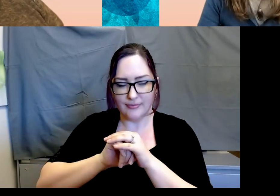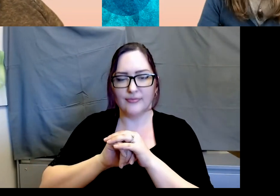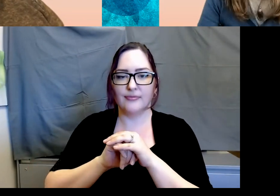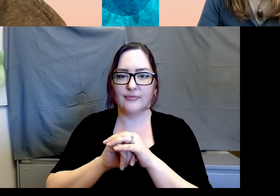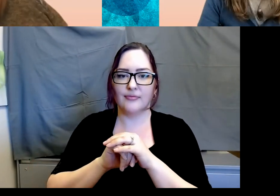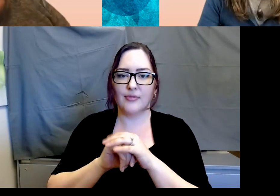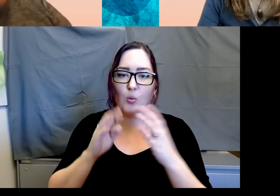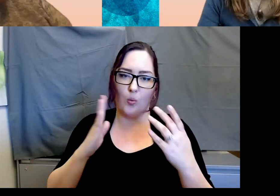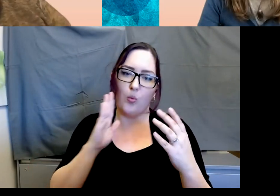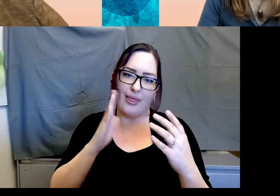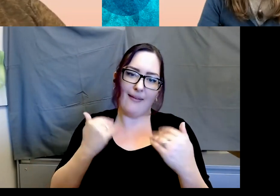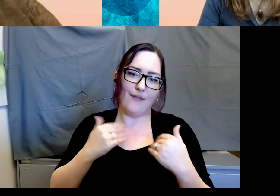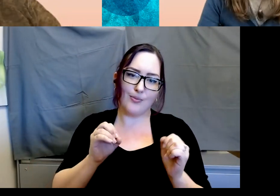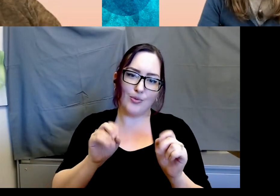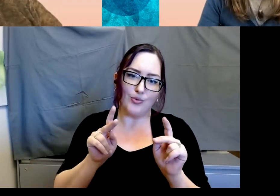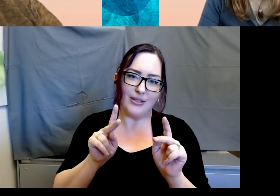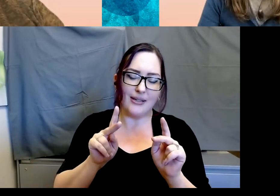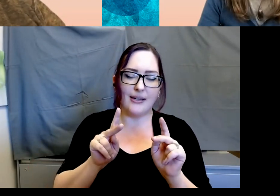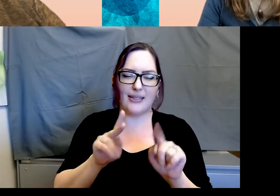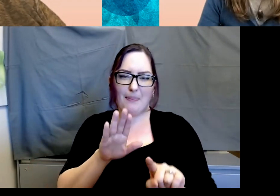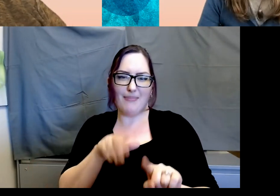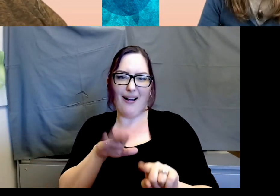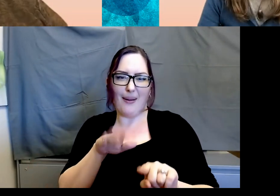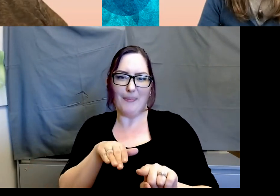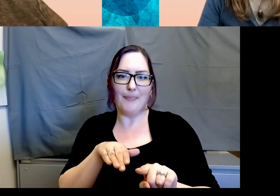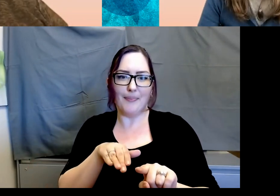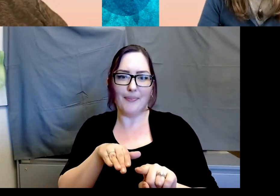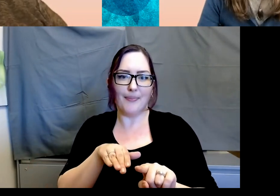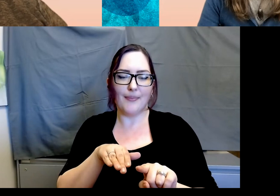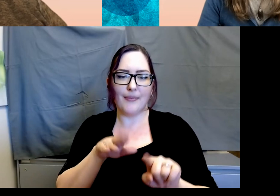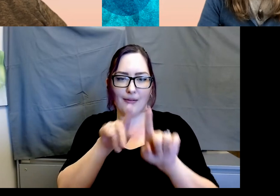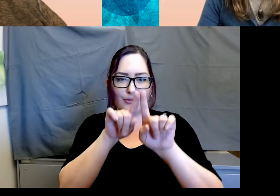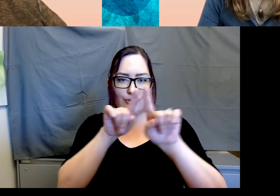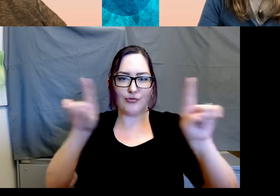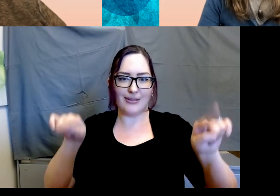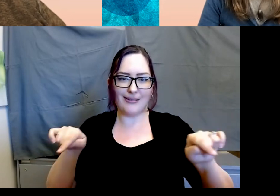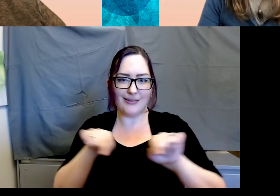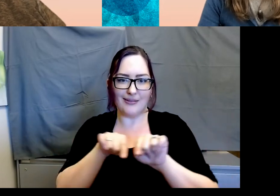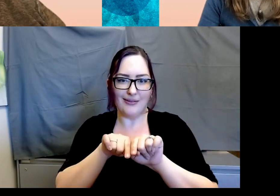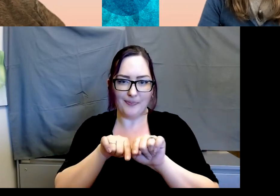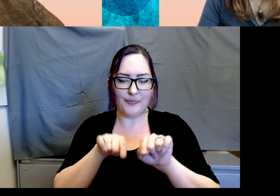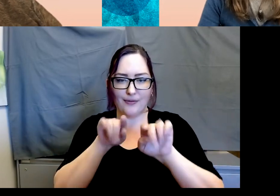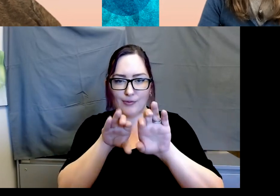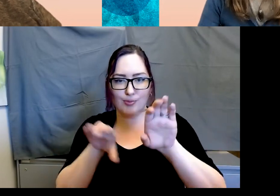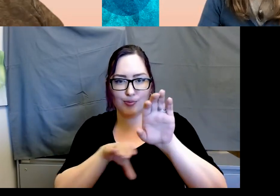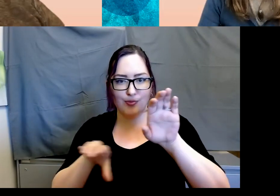It's at the very bottom of your screen here in the Zoom webinar, and we want folks to definitely participate.